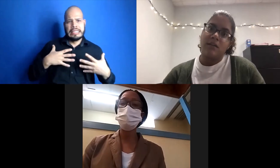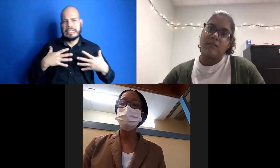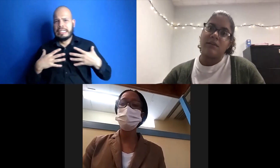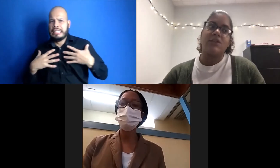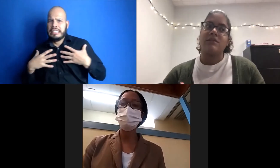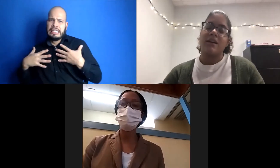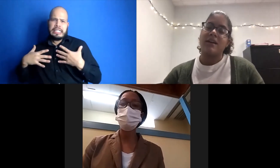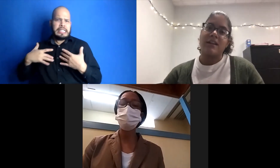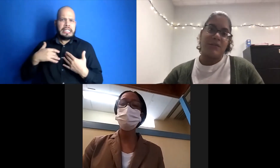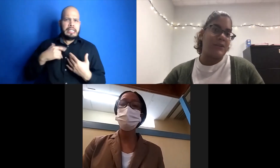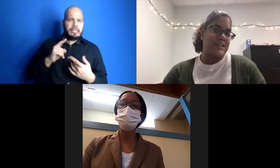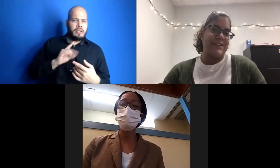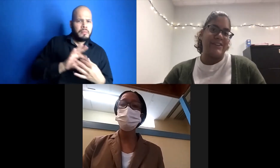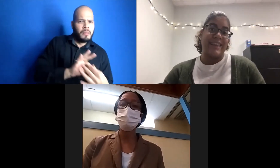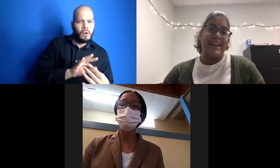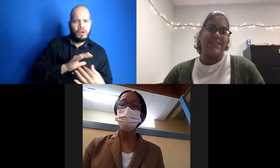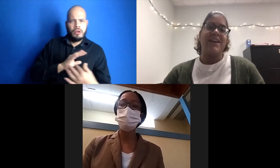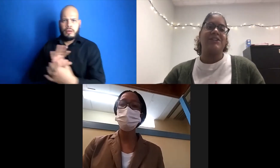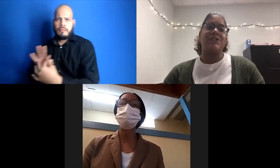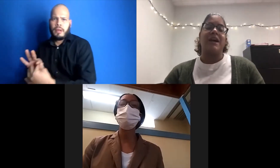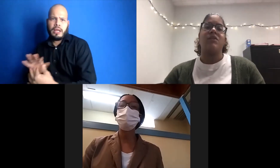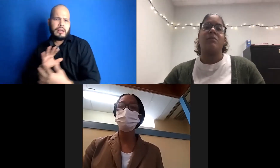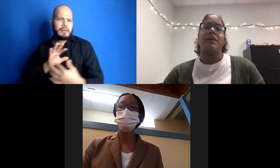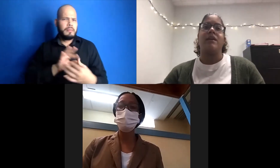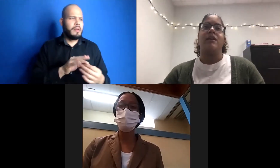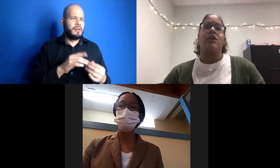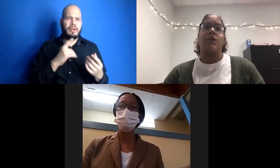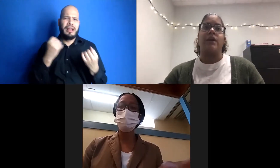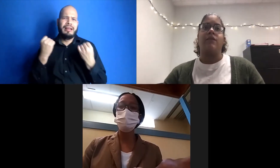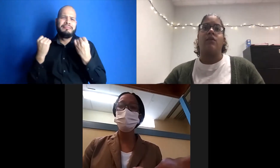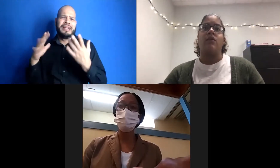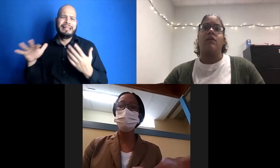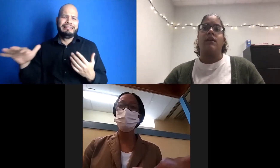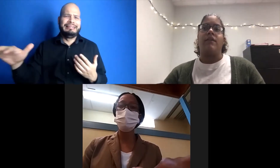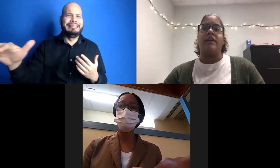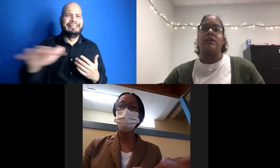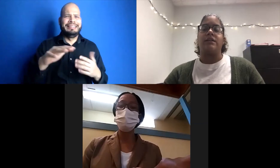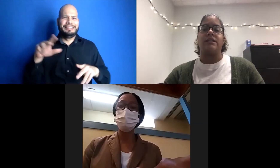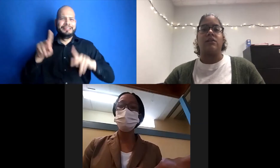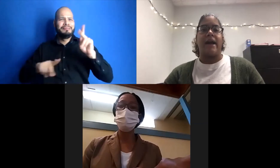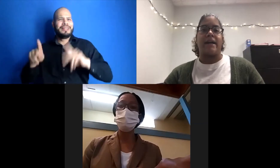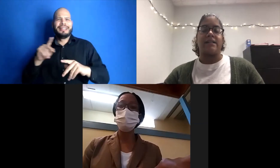and you're not going to hear first in your life so you have to be grateful that you can still access